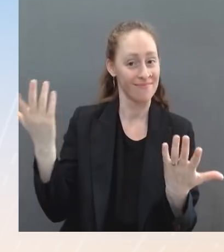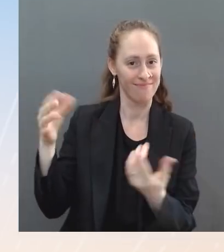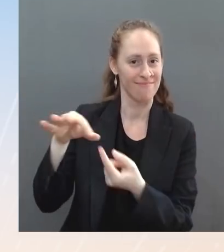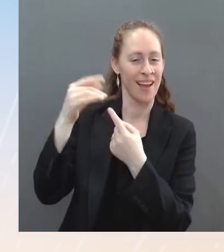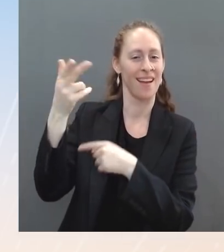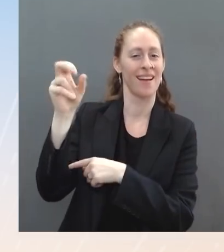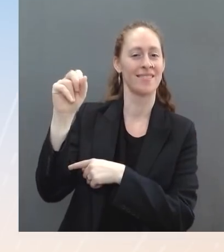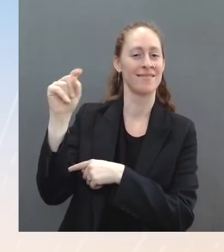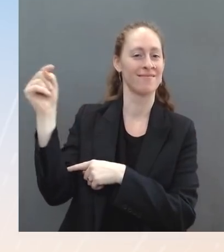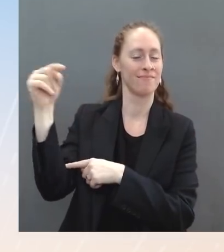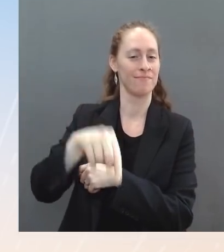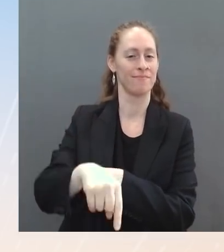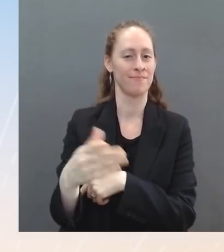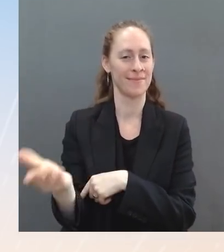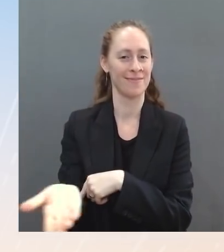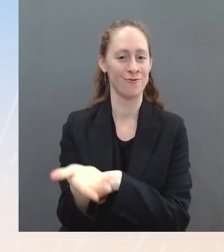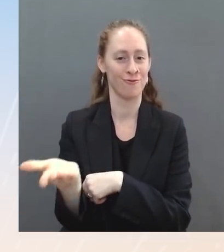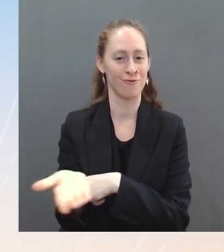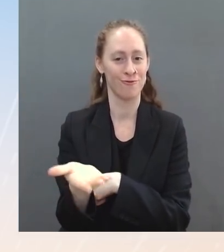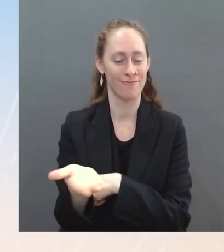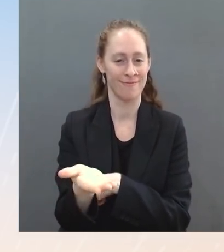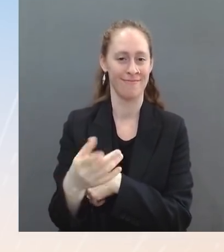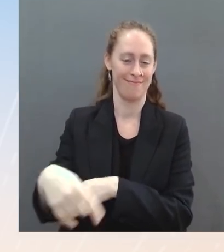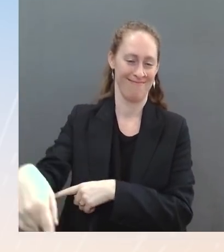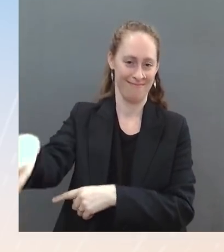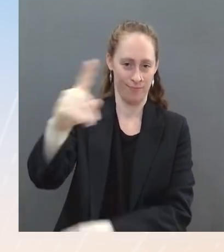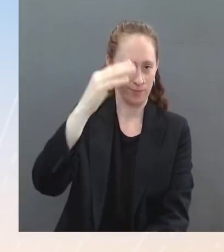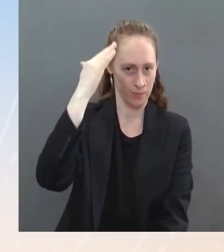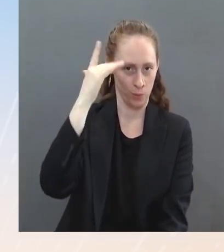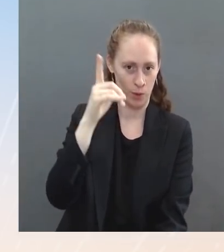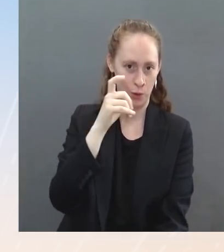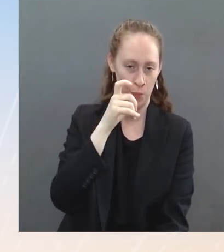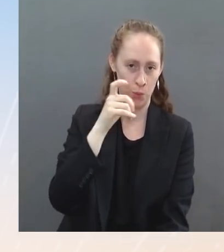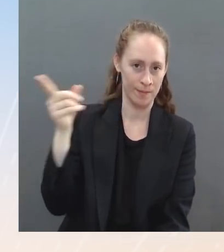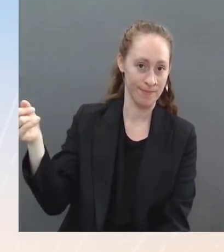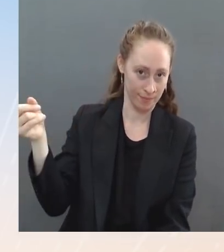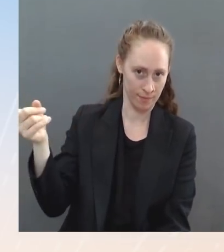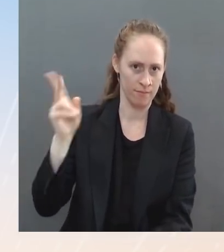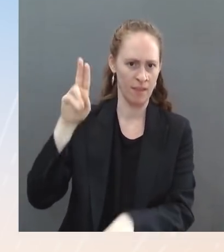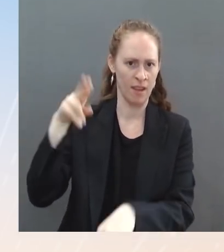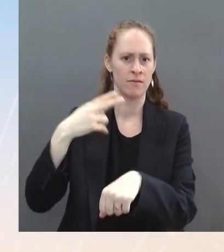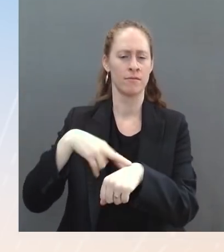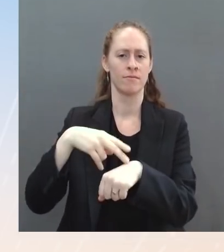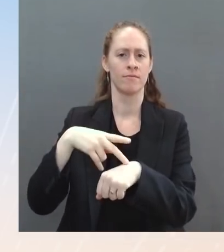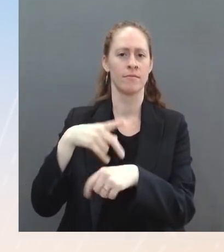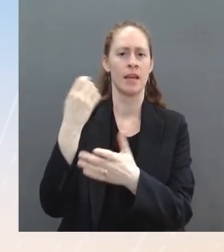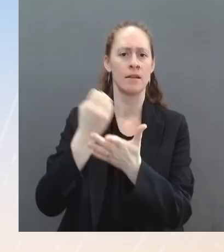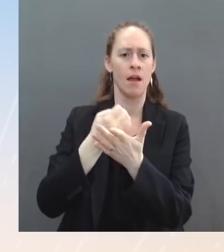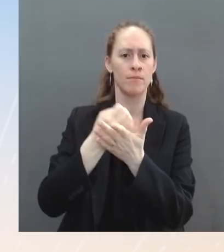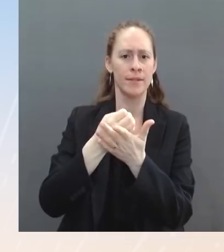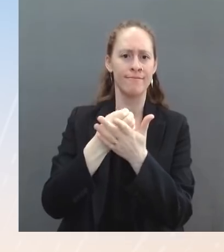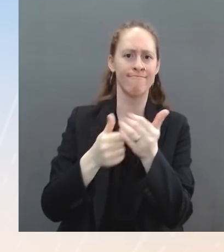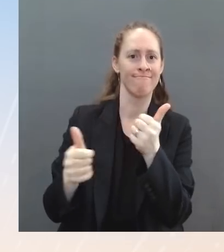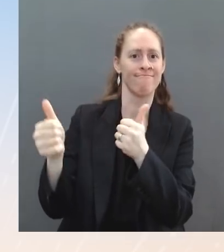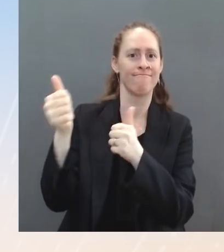You all know National Economic Council Director Brian Deese. Brian is joining us to give some brief comments and answer some questions on the President's actions